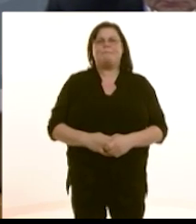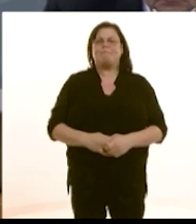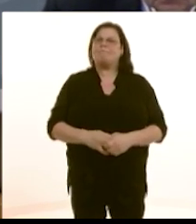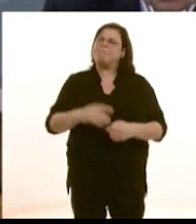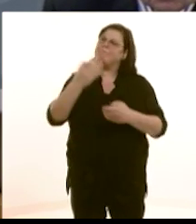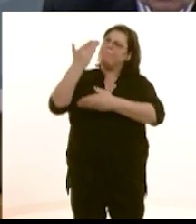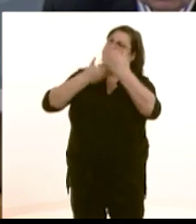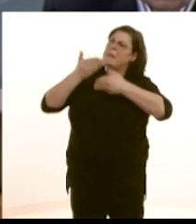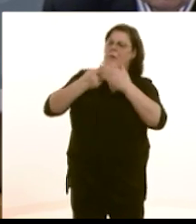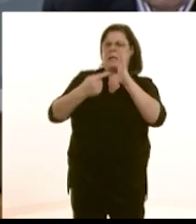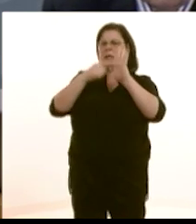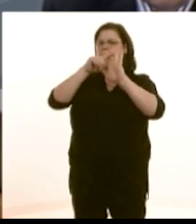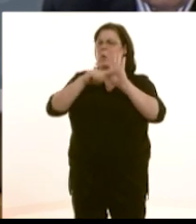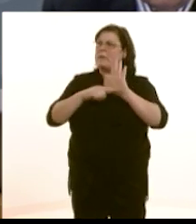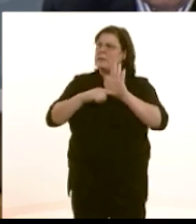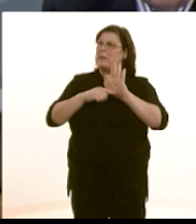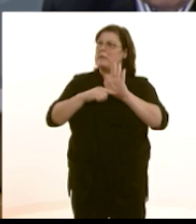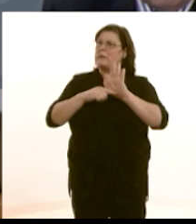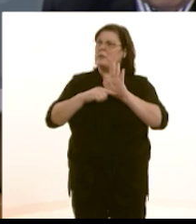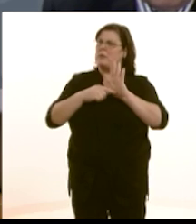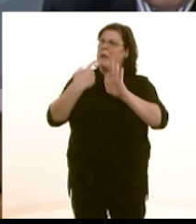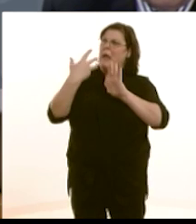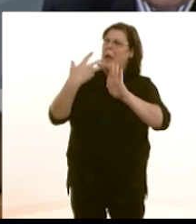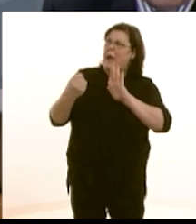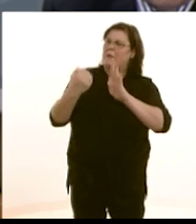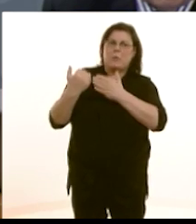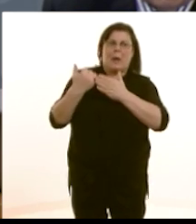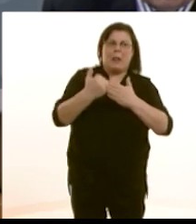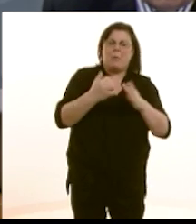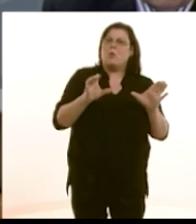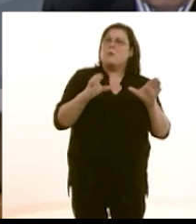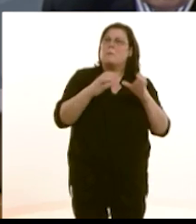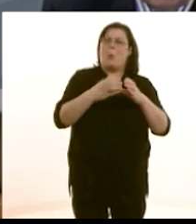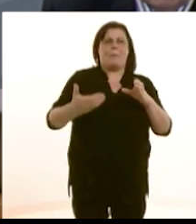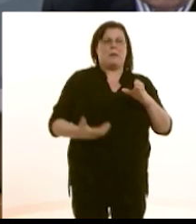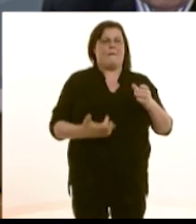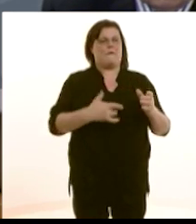you will be bringing forward to turn business confidence in the small business sector around